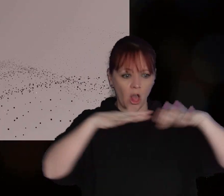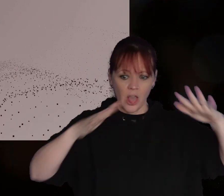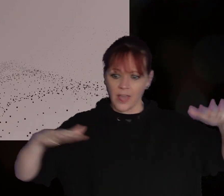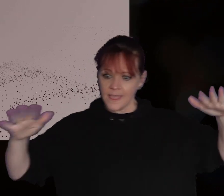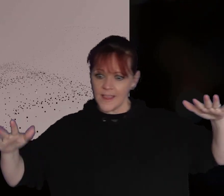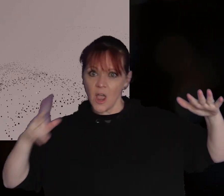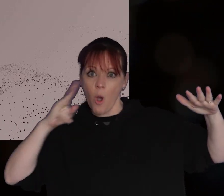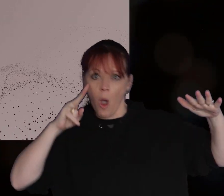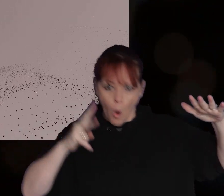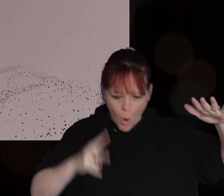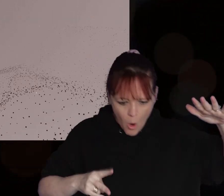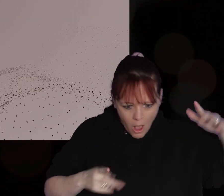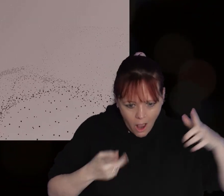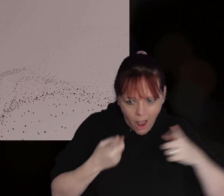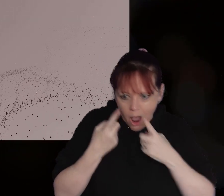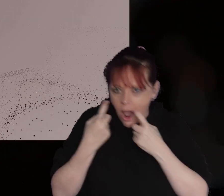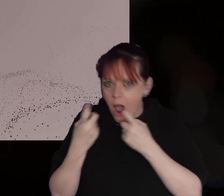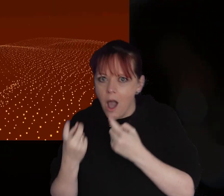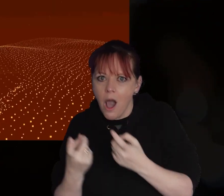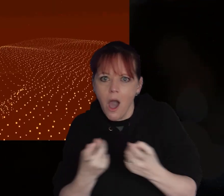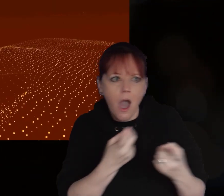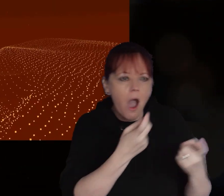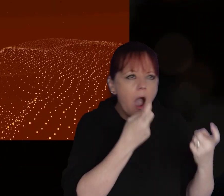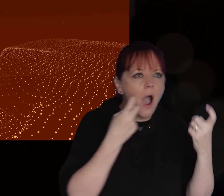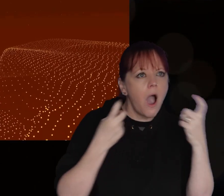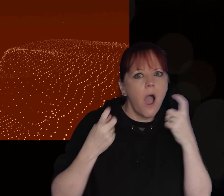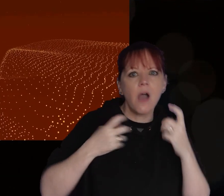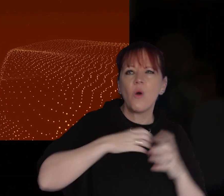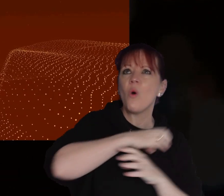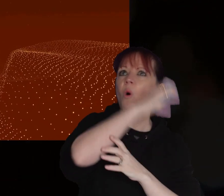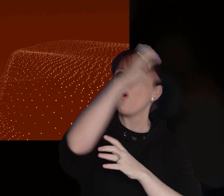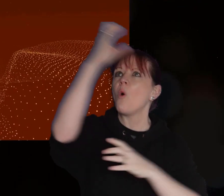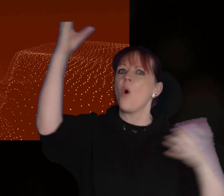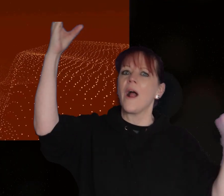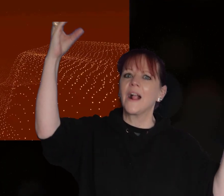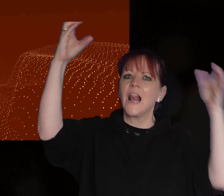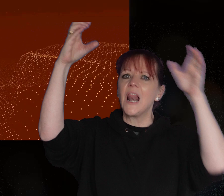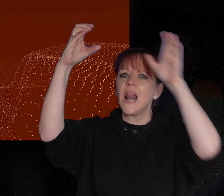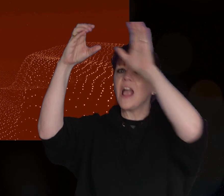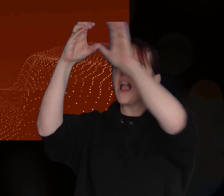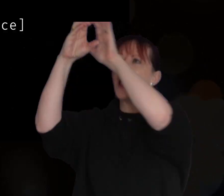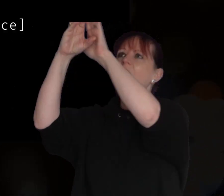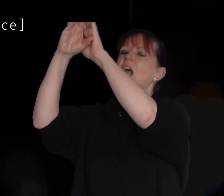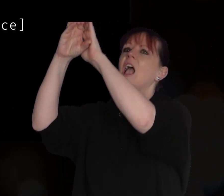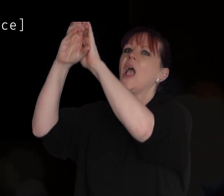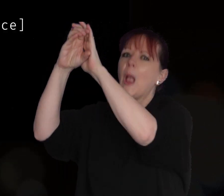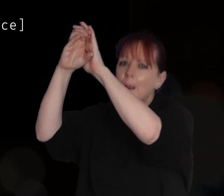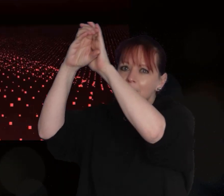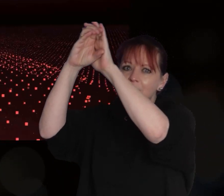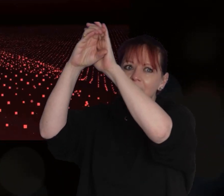A ascent up an icy mountain with an eclipse above. A large pyramid unearthed from the receding sands. Enter the Interstice.